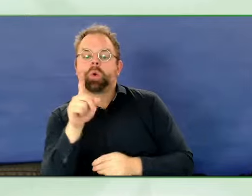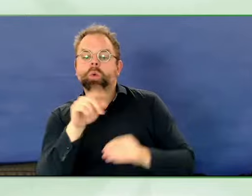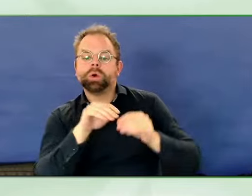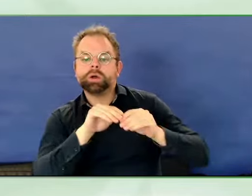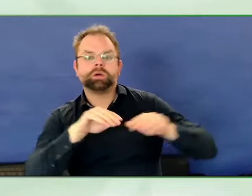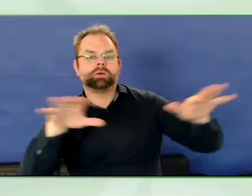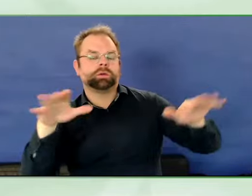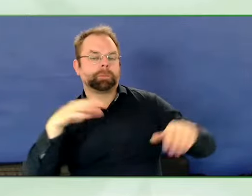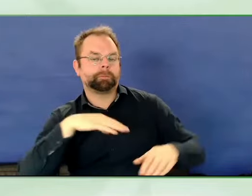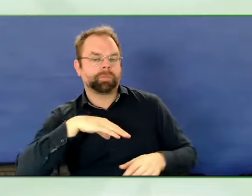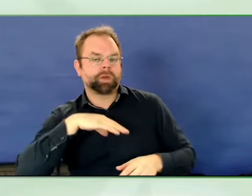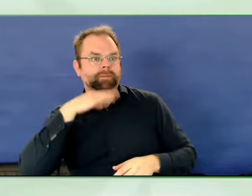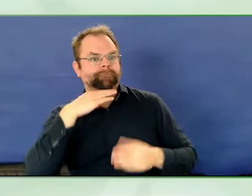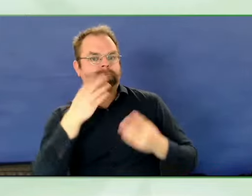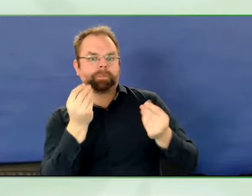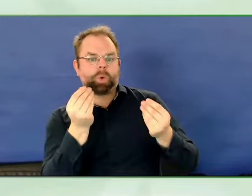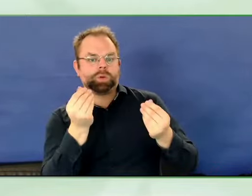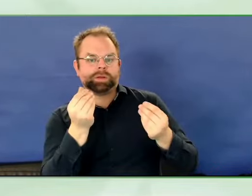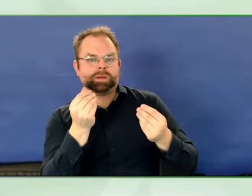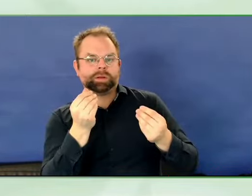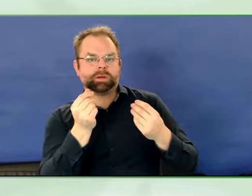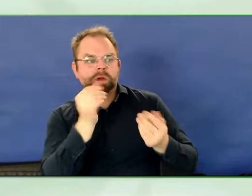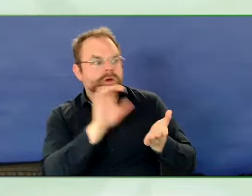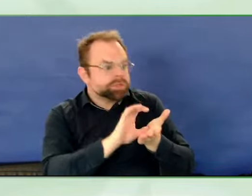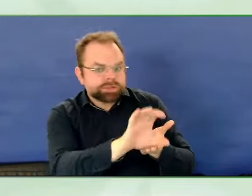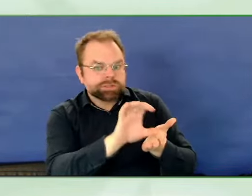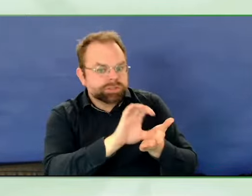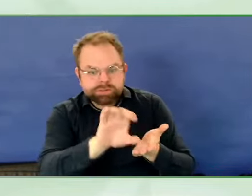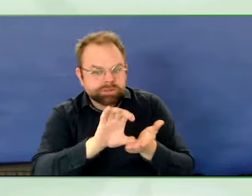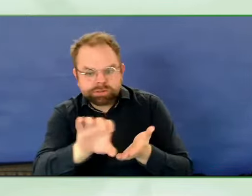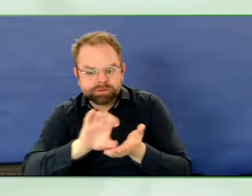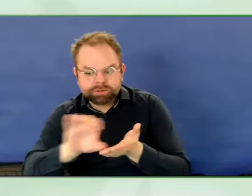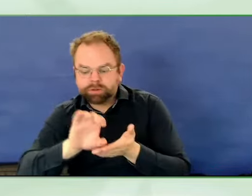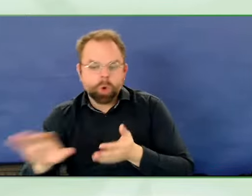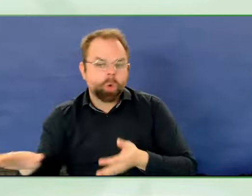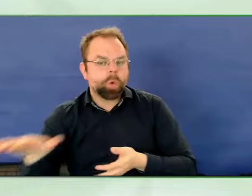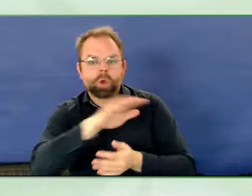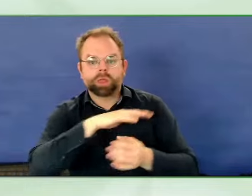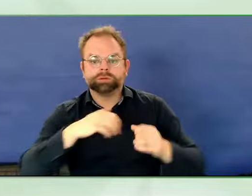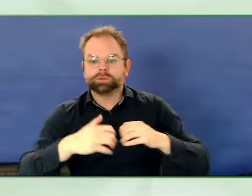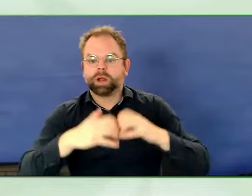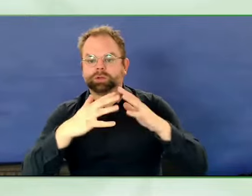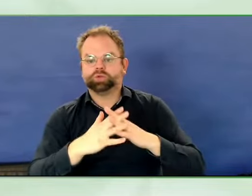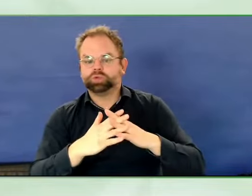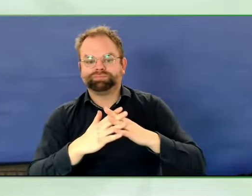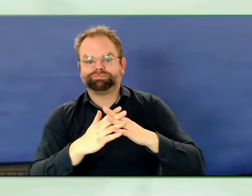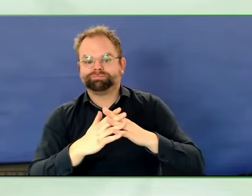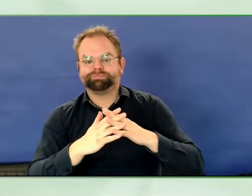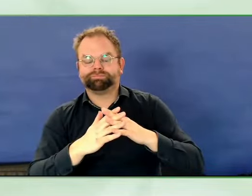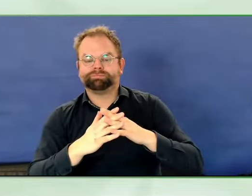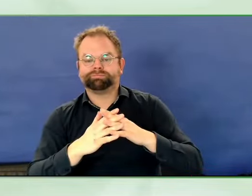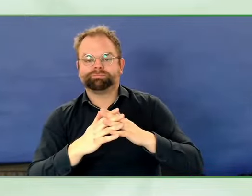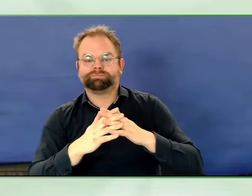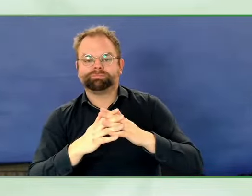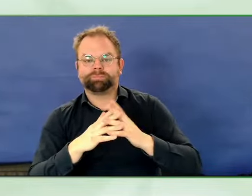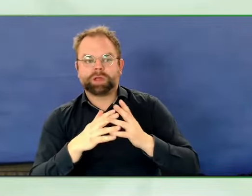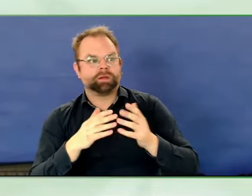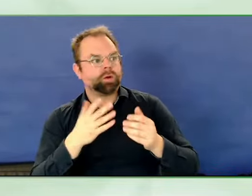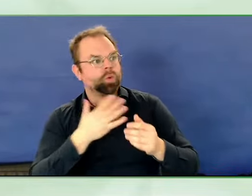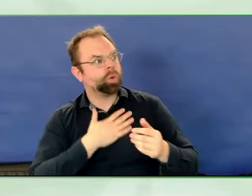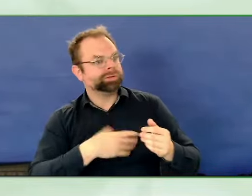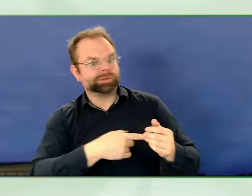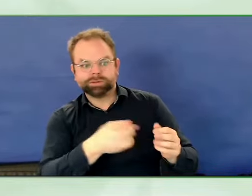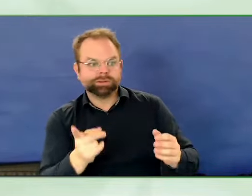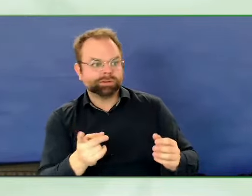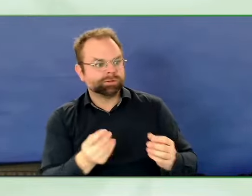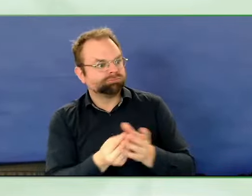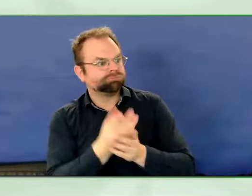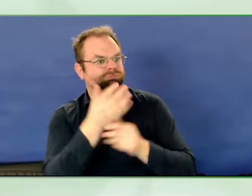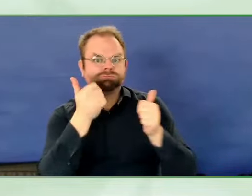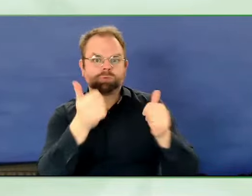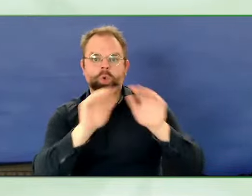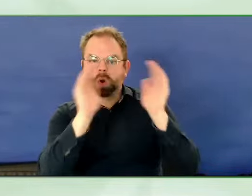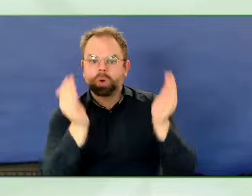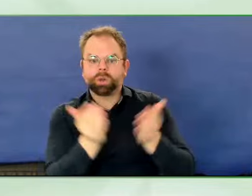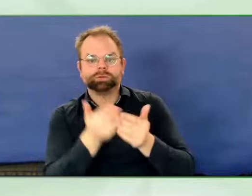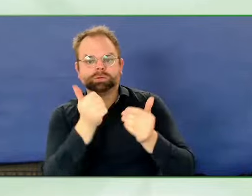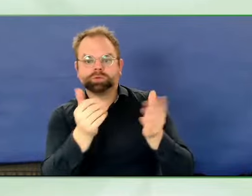to, change consumer behaviour, competing against established brands.